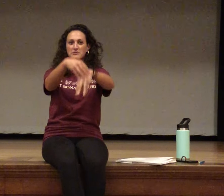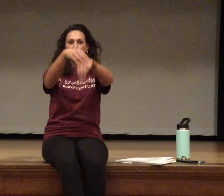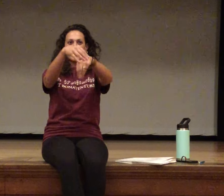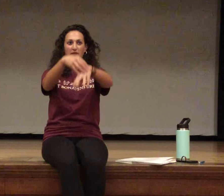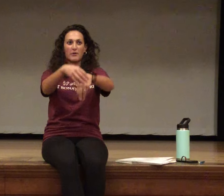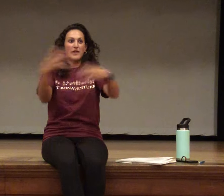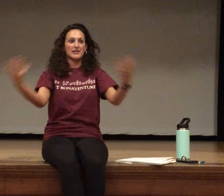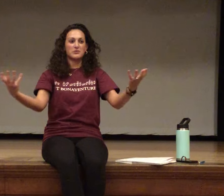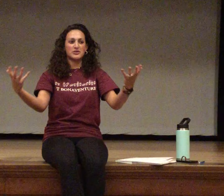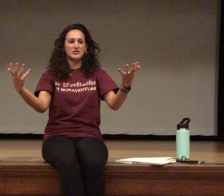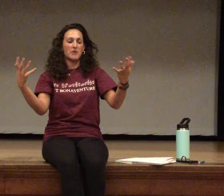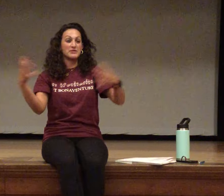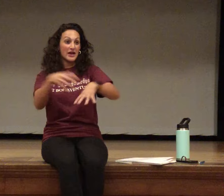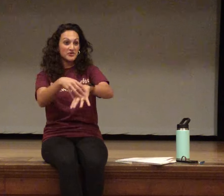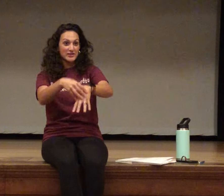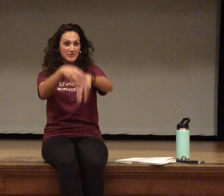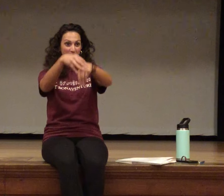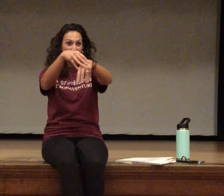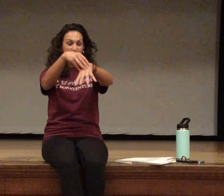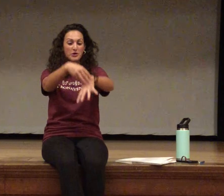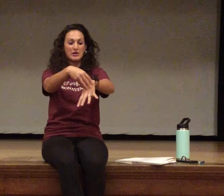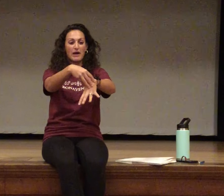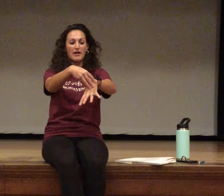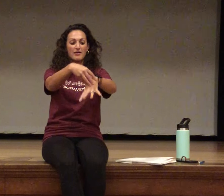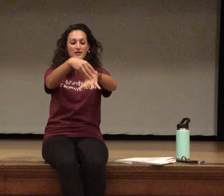one that's moving on that one that's what just comes naturally to me is putting my